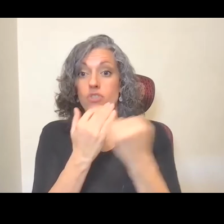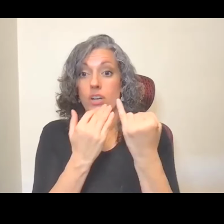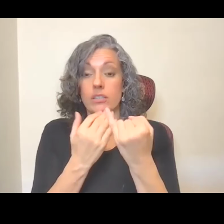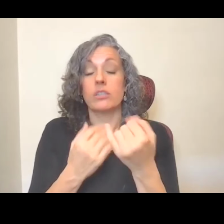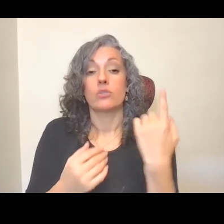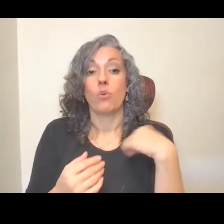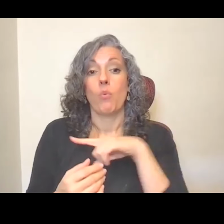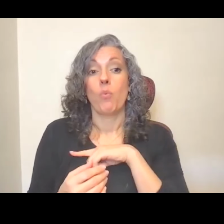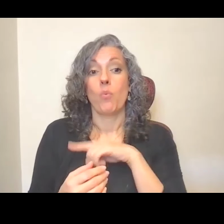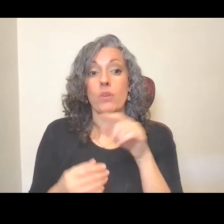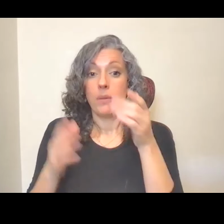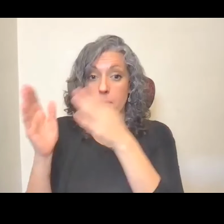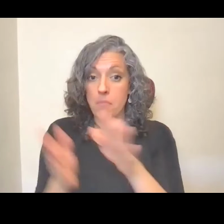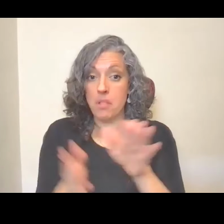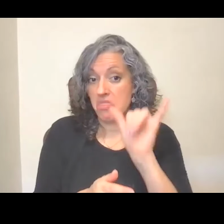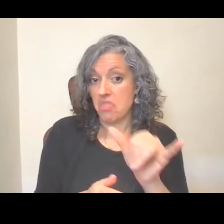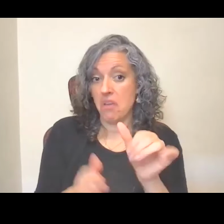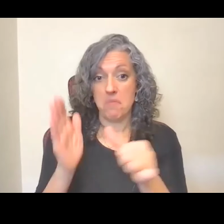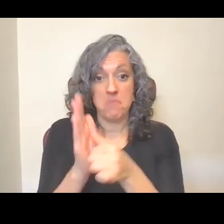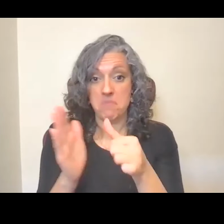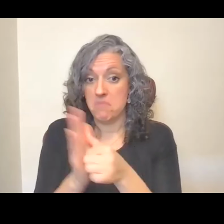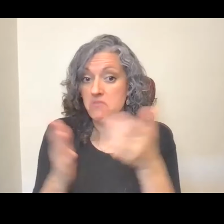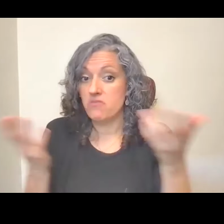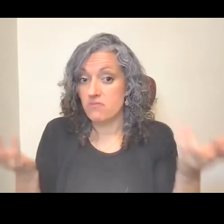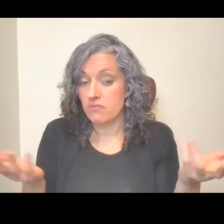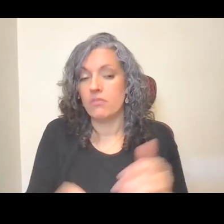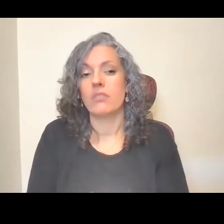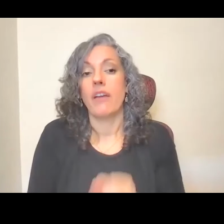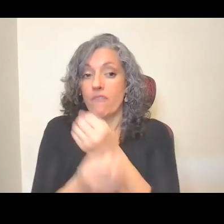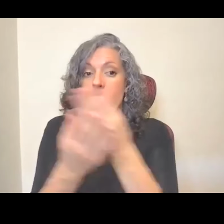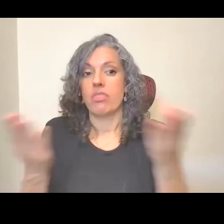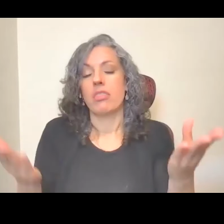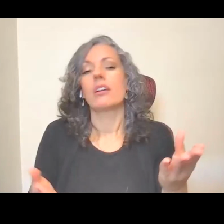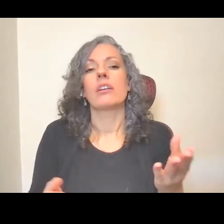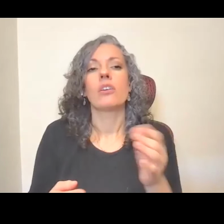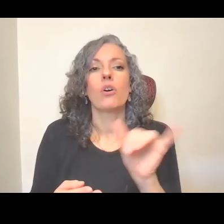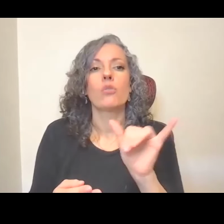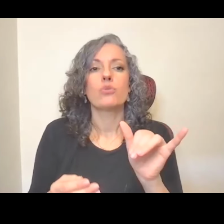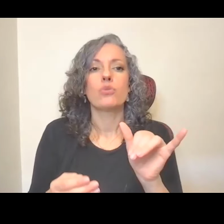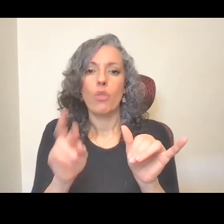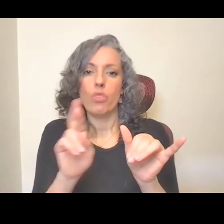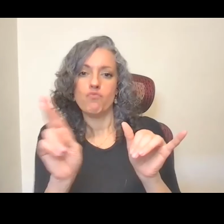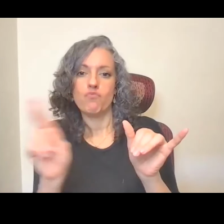plan all our pages, things like that. And then screen flows on the right of my page. They are